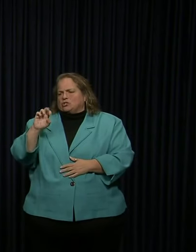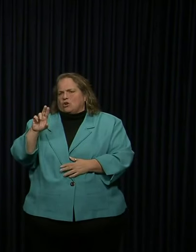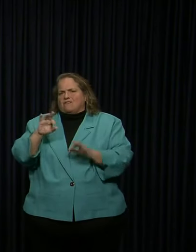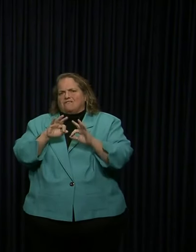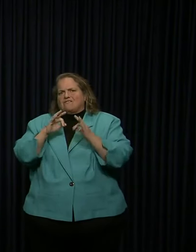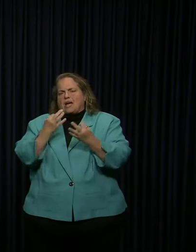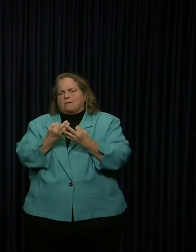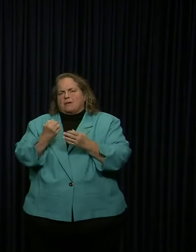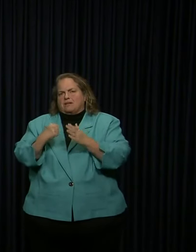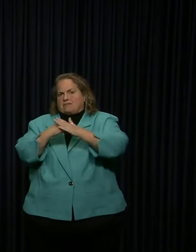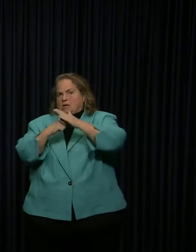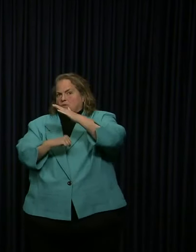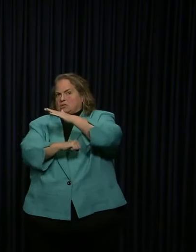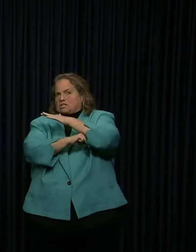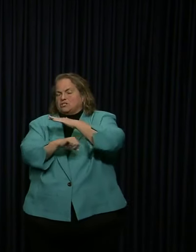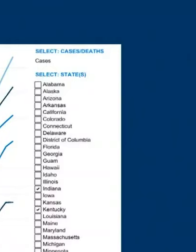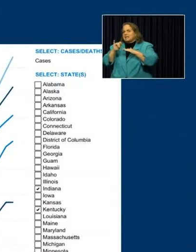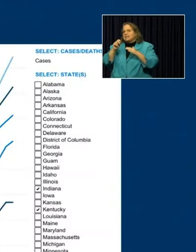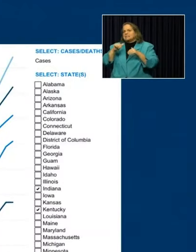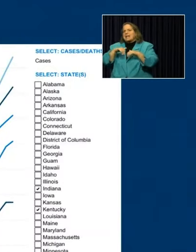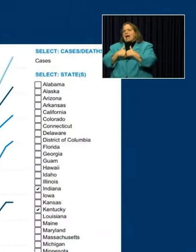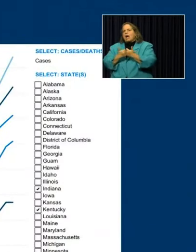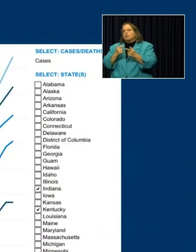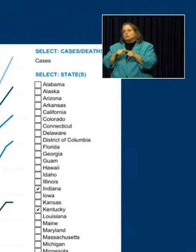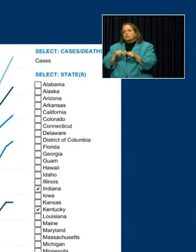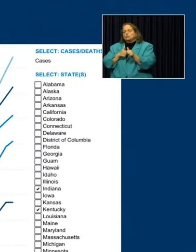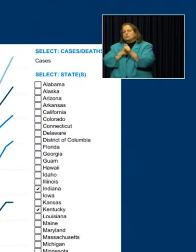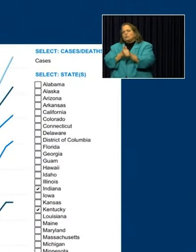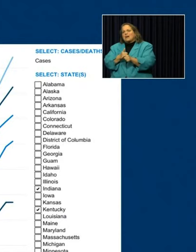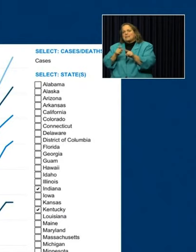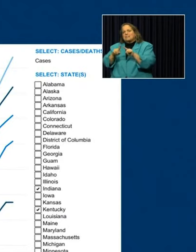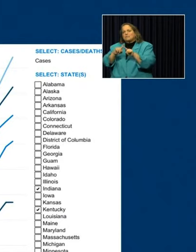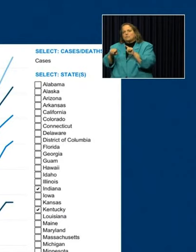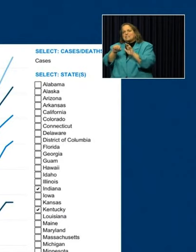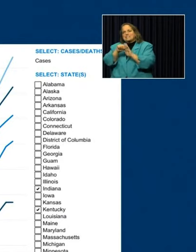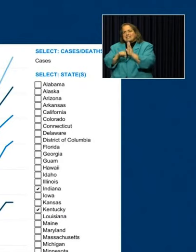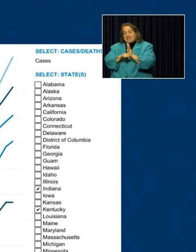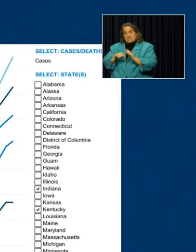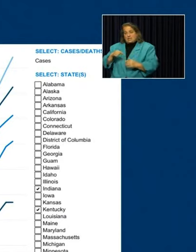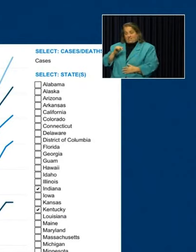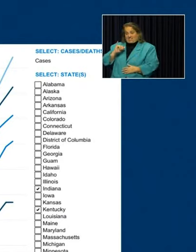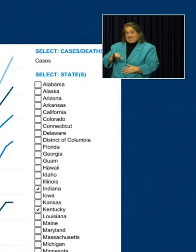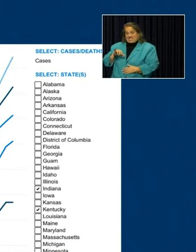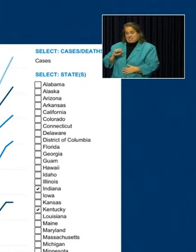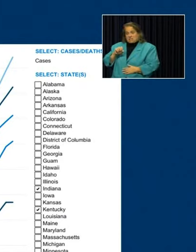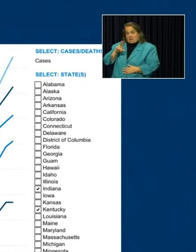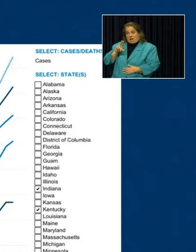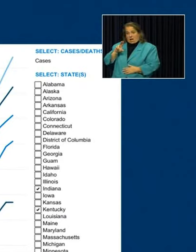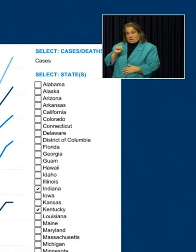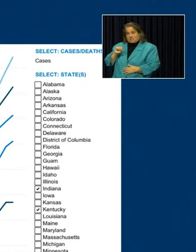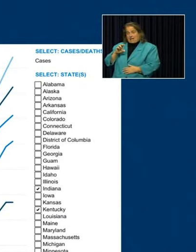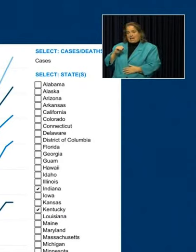WE'RE DOING. THIS DOESN'T ACCOUNT FOR AMOUNTS OF TESTING. I KNOW WE HEAR DIFFERENT